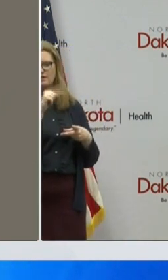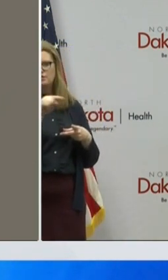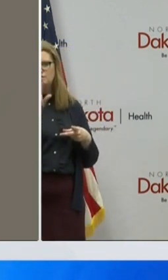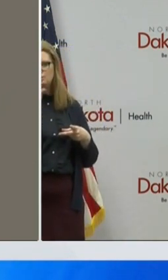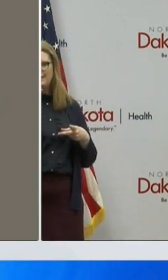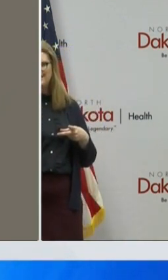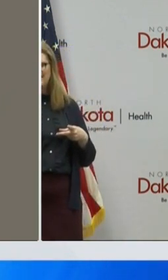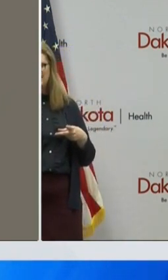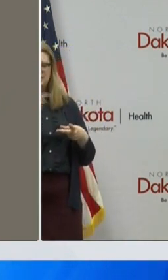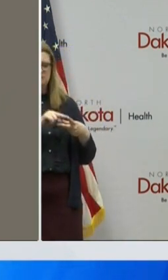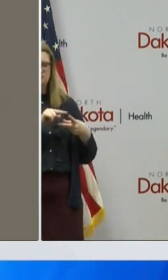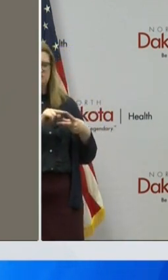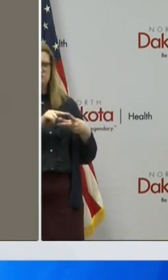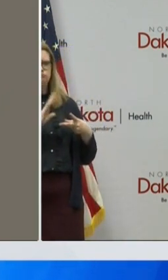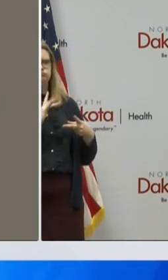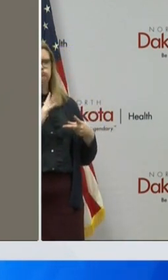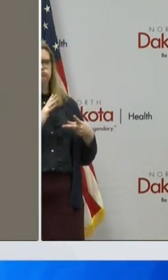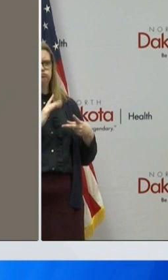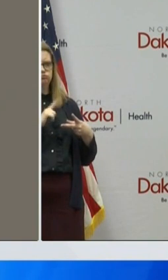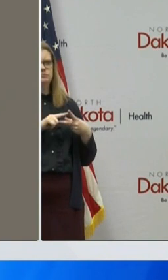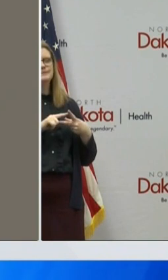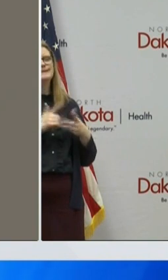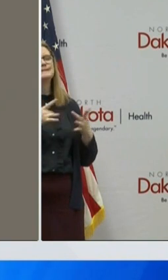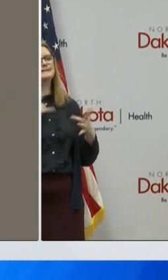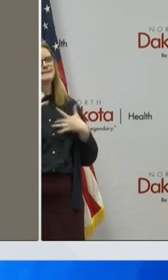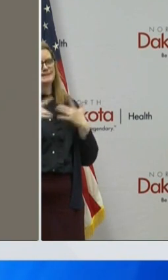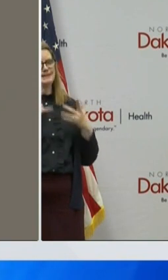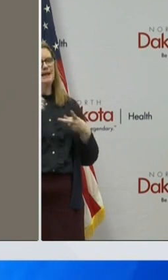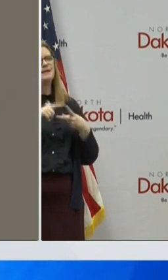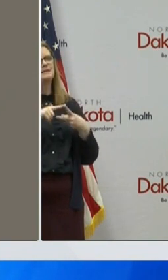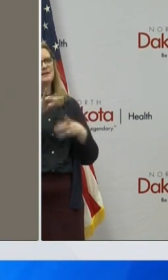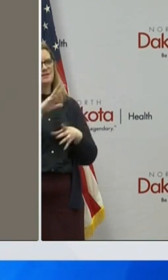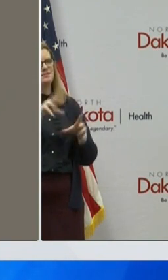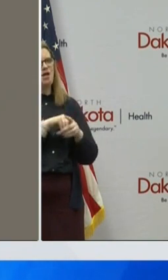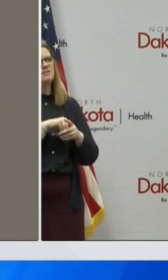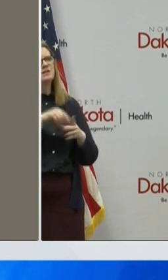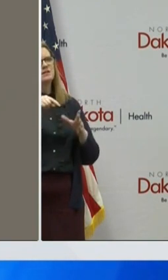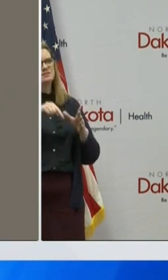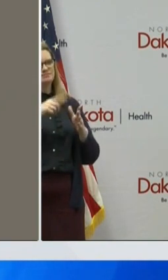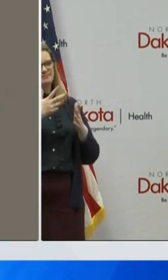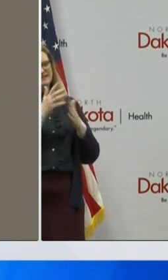ROBERT SHULTE, A MEDICAL GROUP COMMANDER FOR NORTH DAKOTA AIR NATIONAL GUARD FROM 2012-2019,